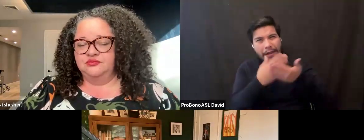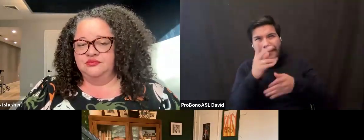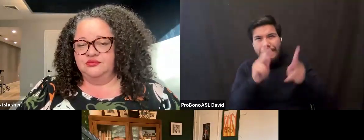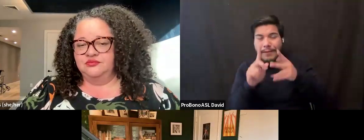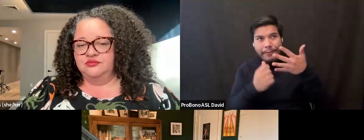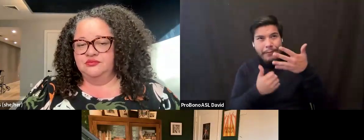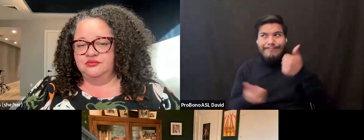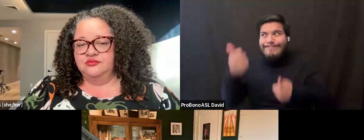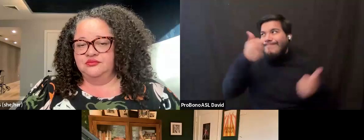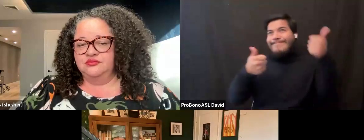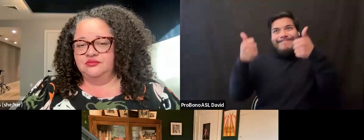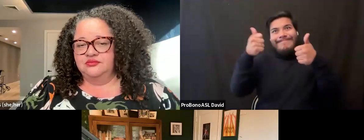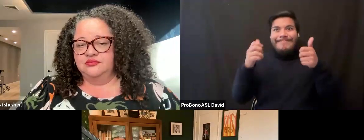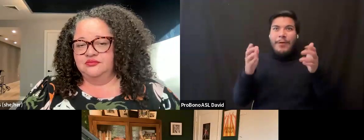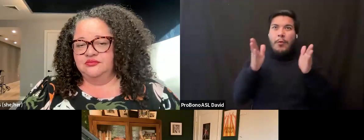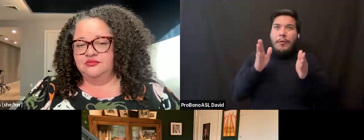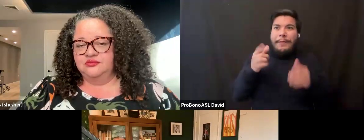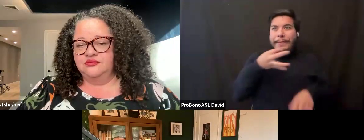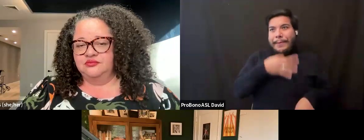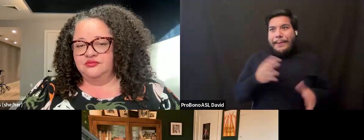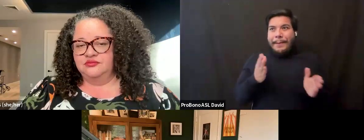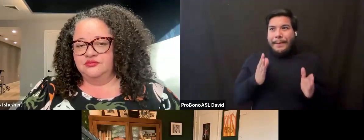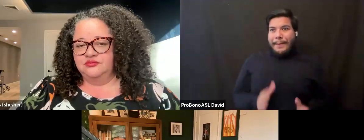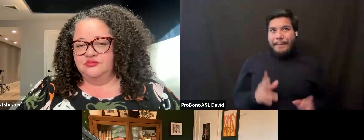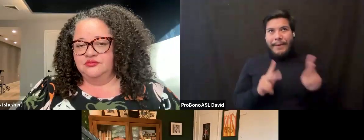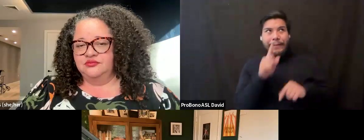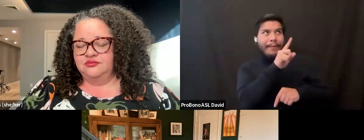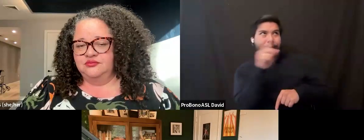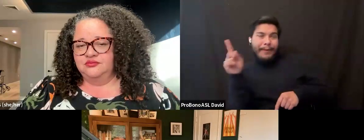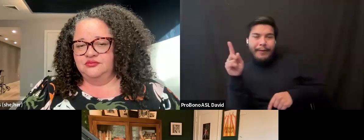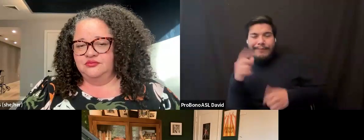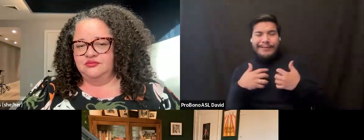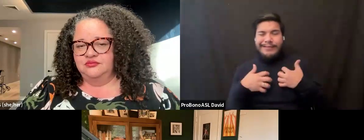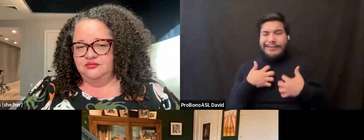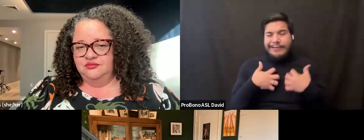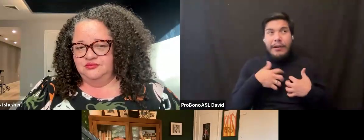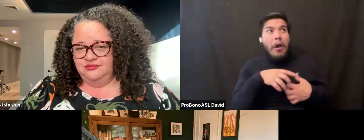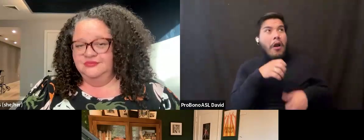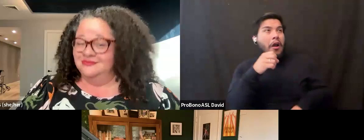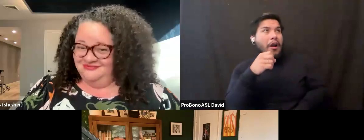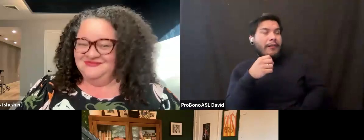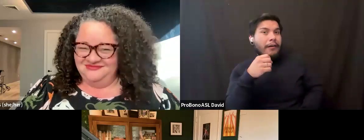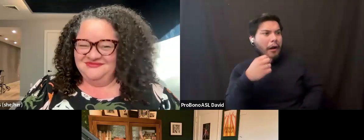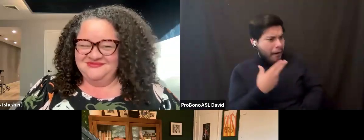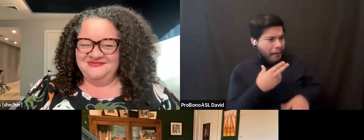with that. And it felt incredible to be like, oh, the decision makers are you and me. Cool,